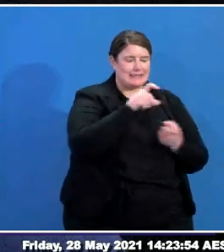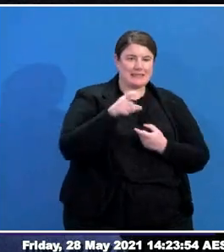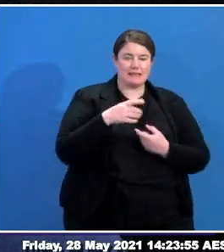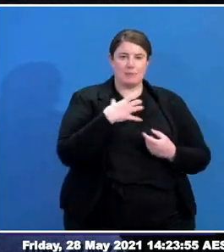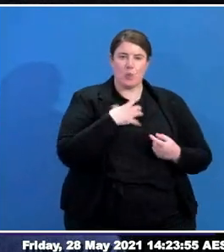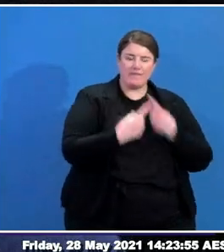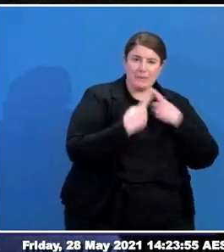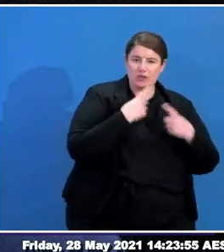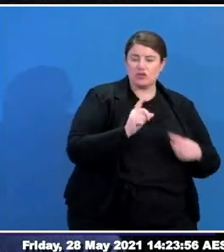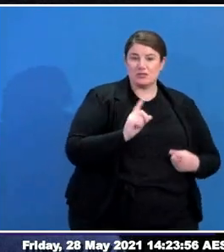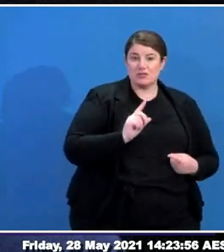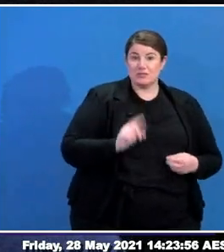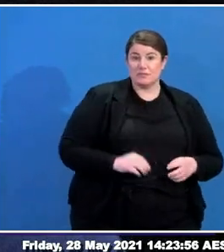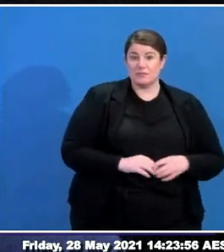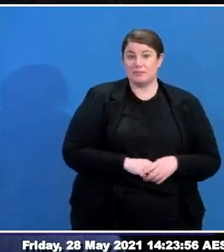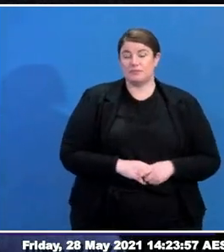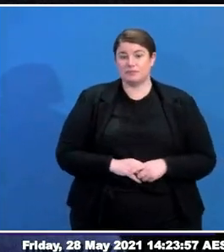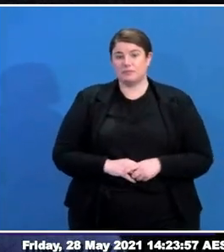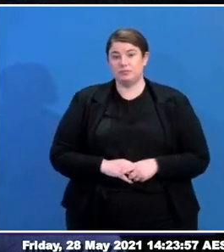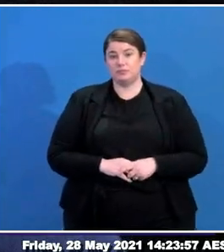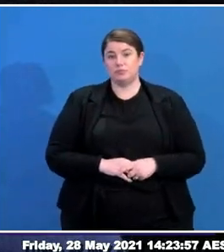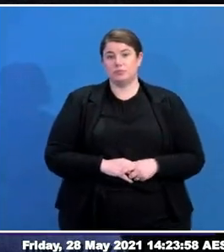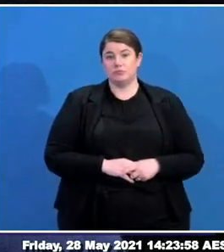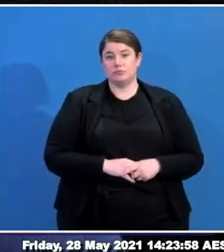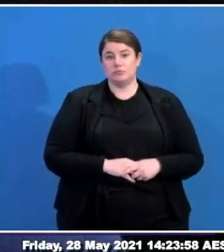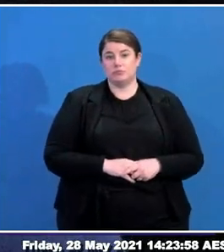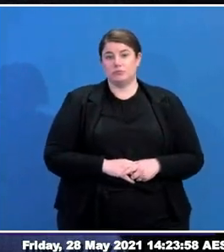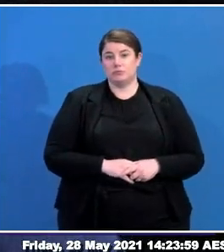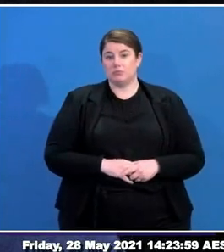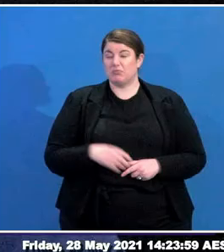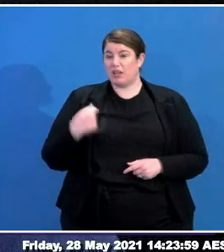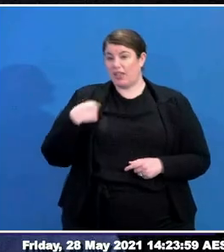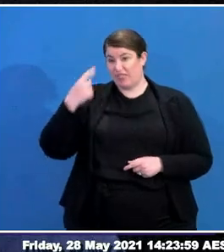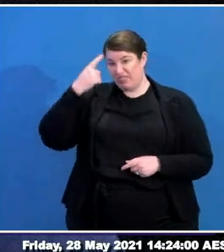I think the Commission has broadly the capability across